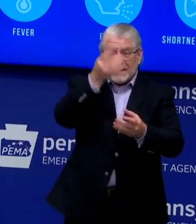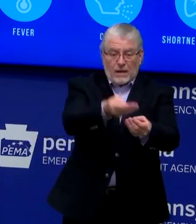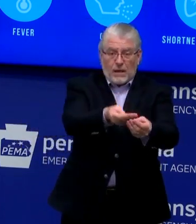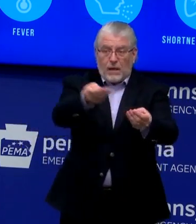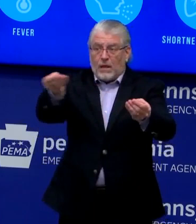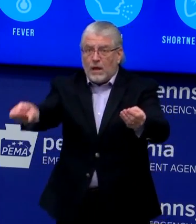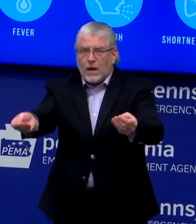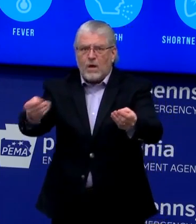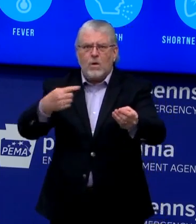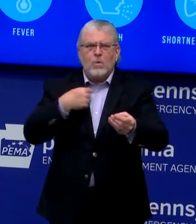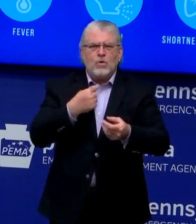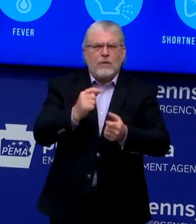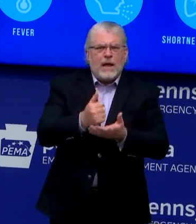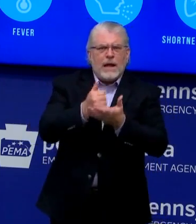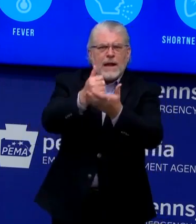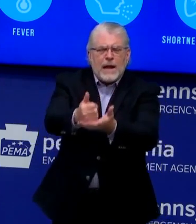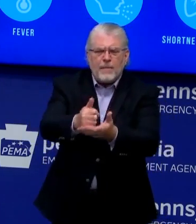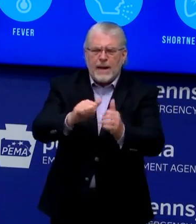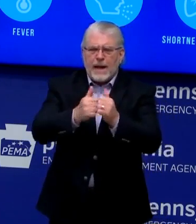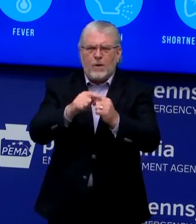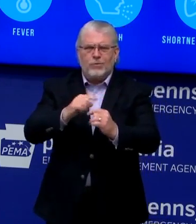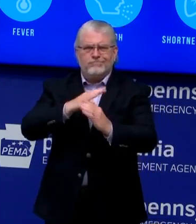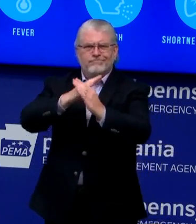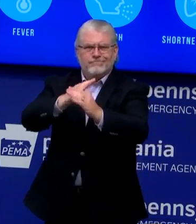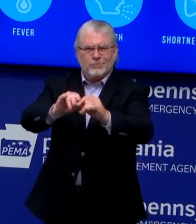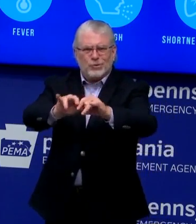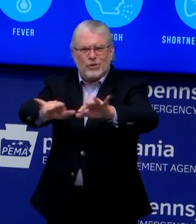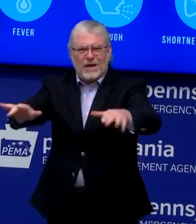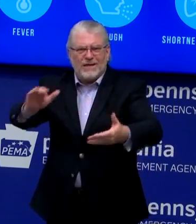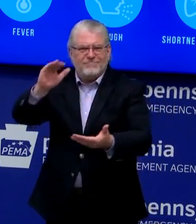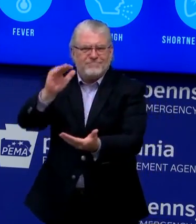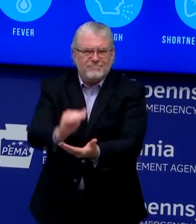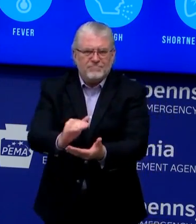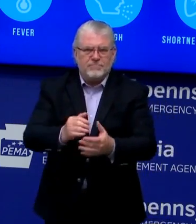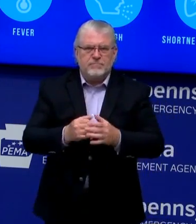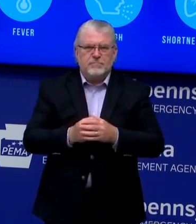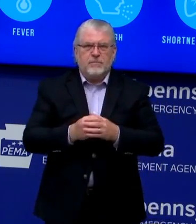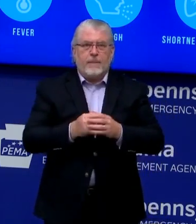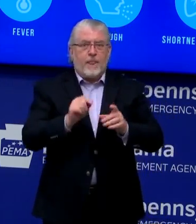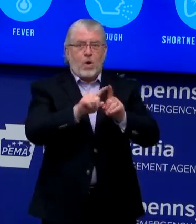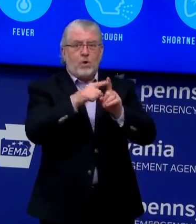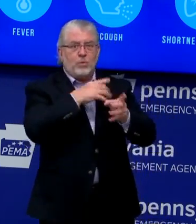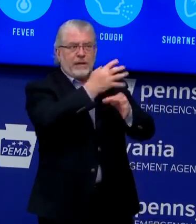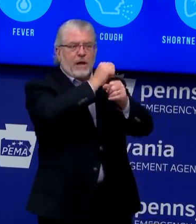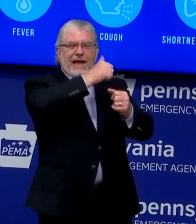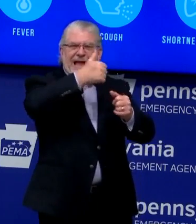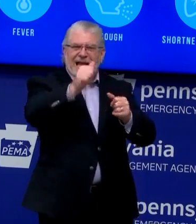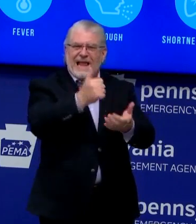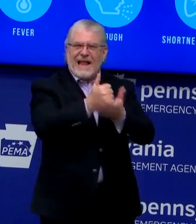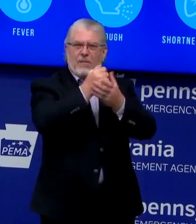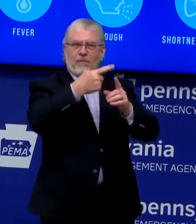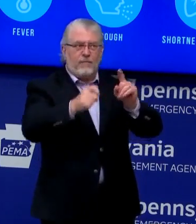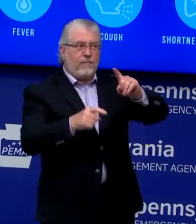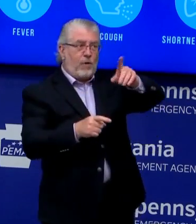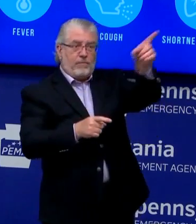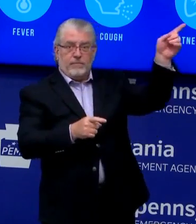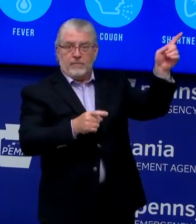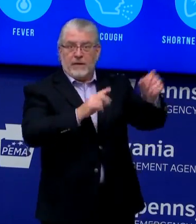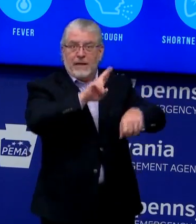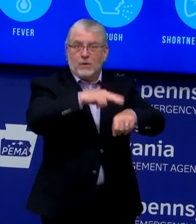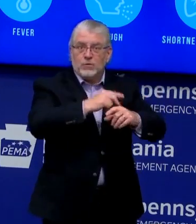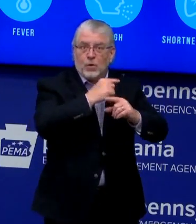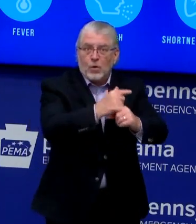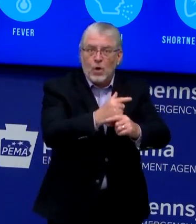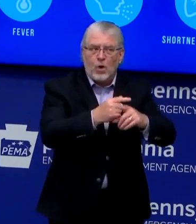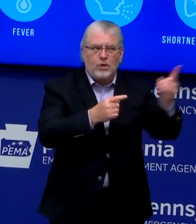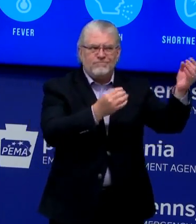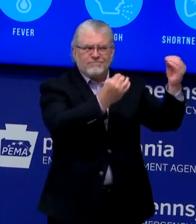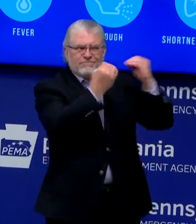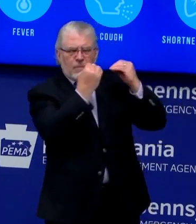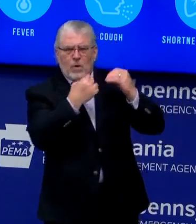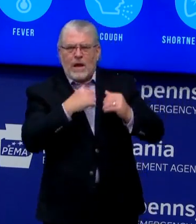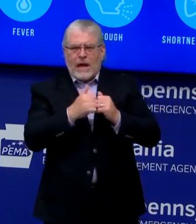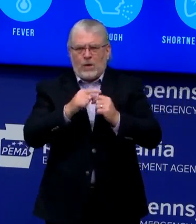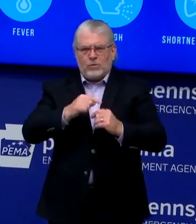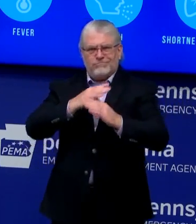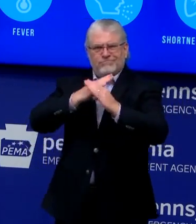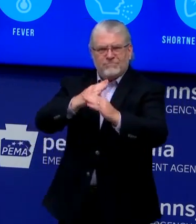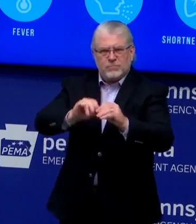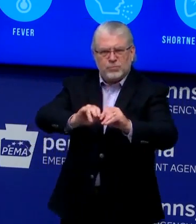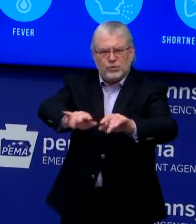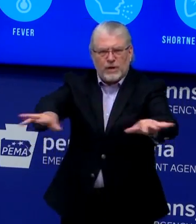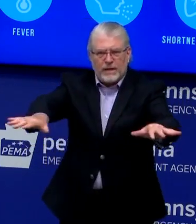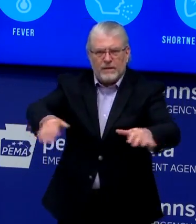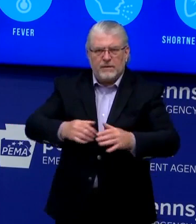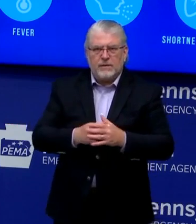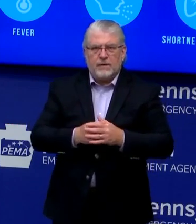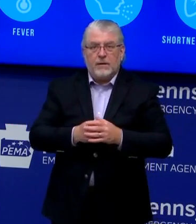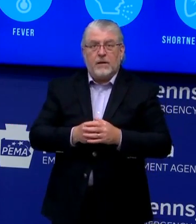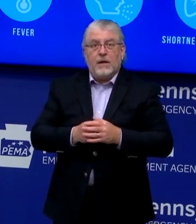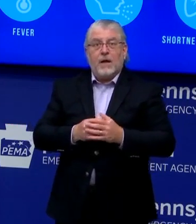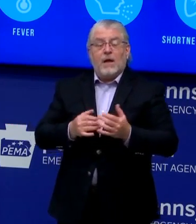WE HAVE LEVERAGED OUR EXISTING EXPERTISE AND RESOURCES TO PROVIDE CONSULTATION TO NURSING HOME OPERATORS TO HELP THEM PREVENT AND CONTROL EXISTING OUTBREAKS.